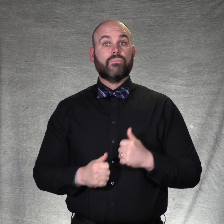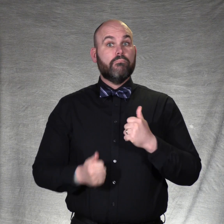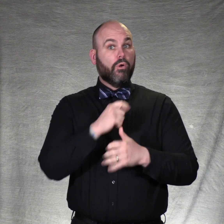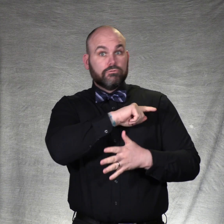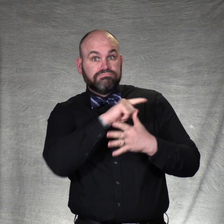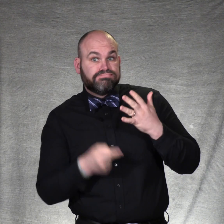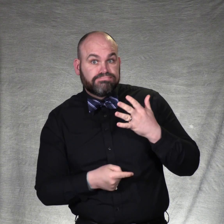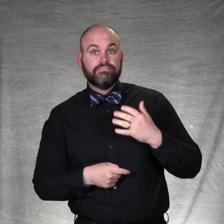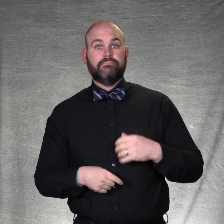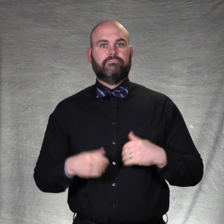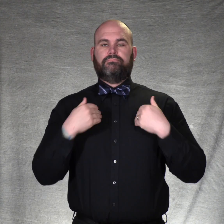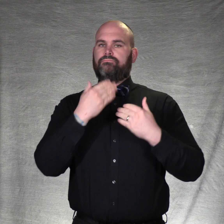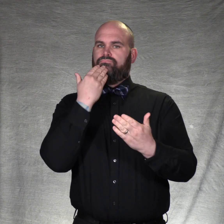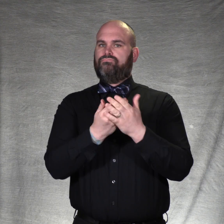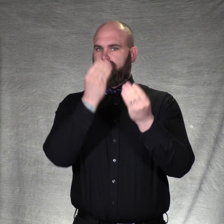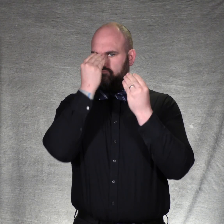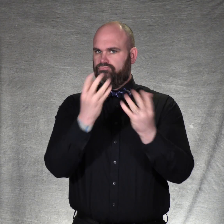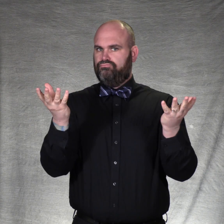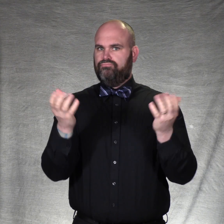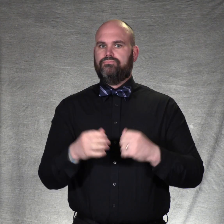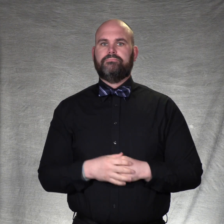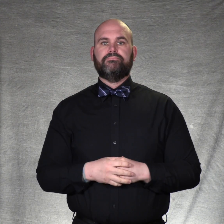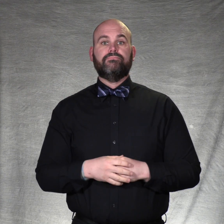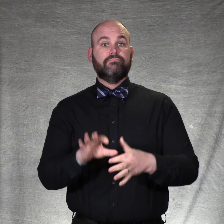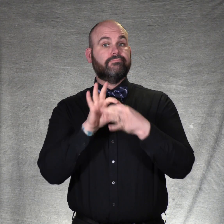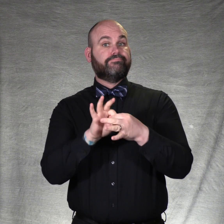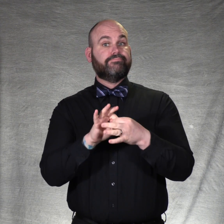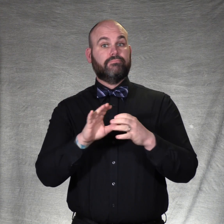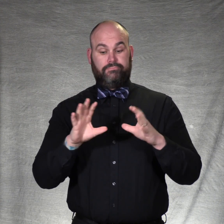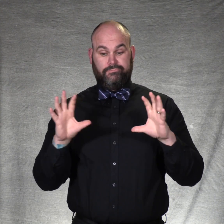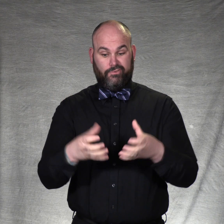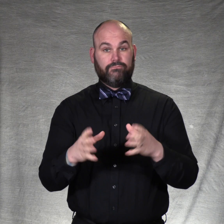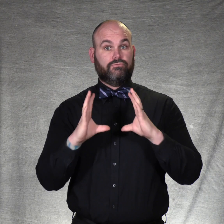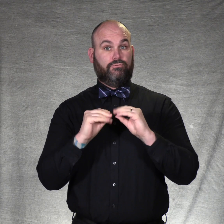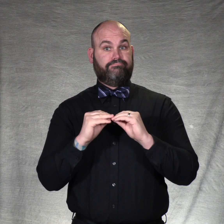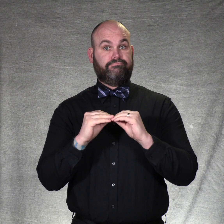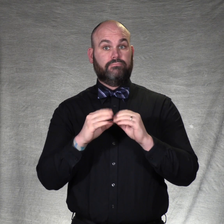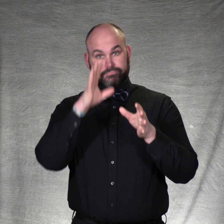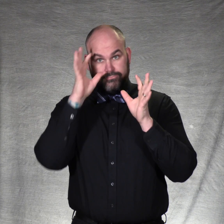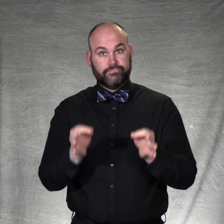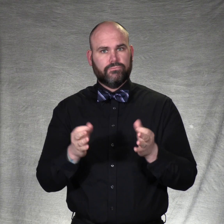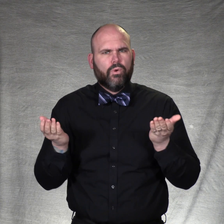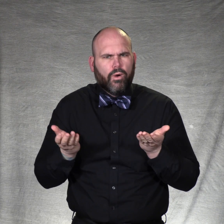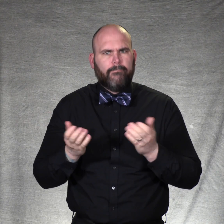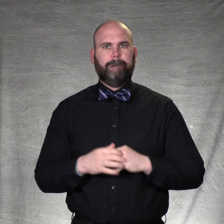In most cases, we have good news about what the conference committees decided.